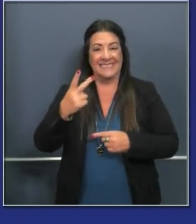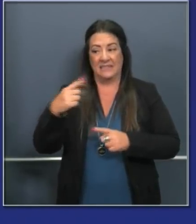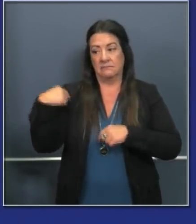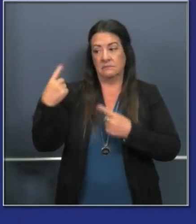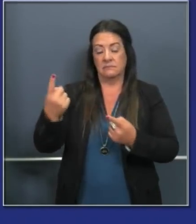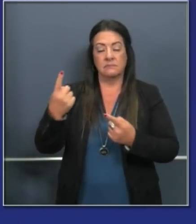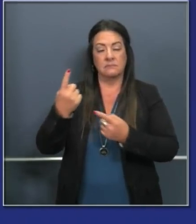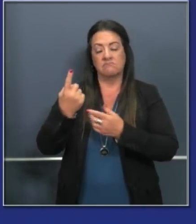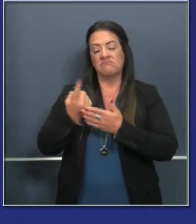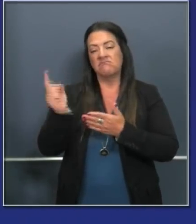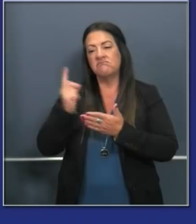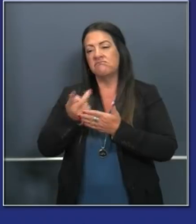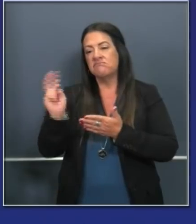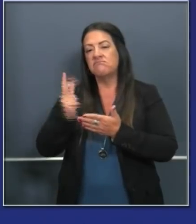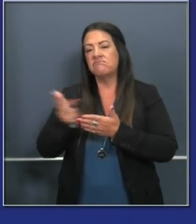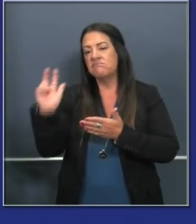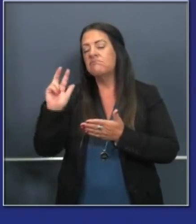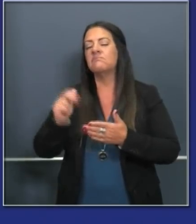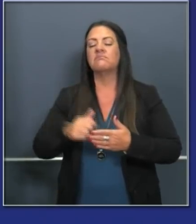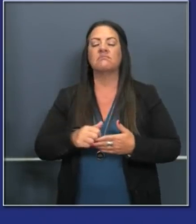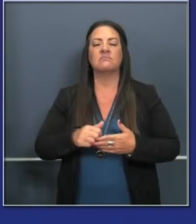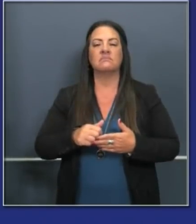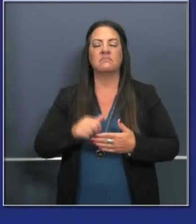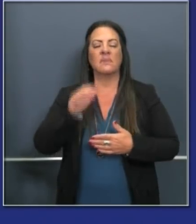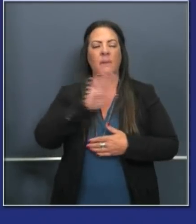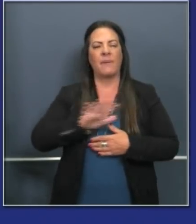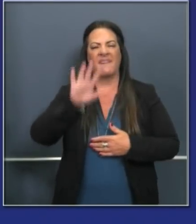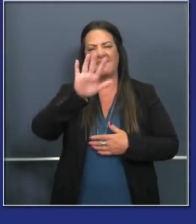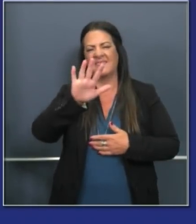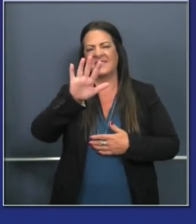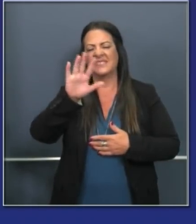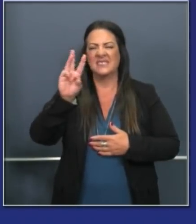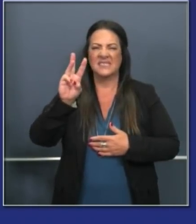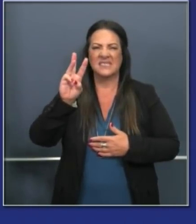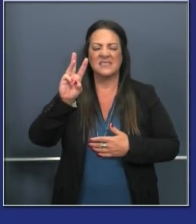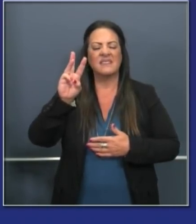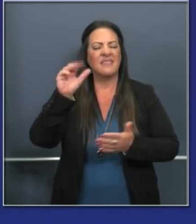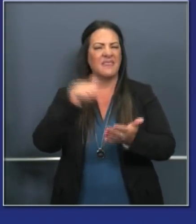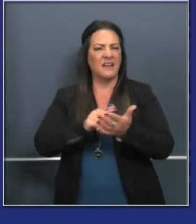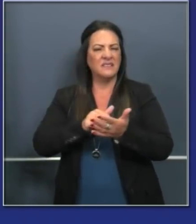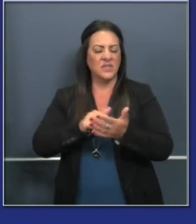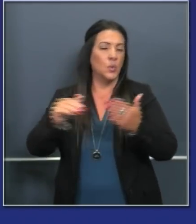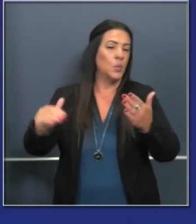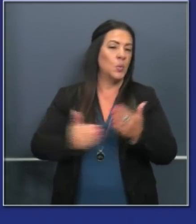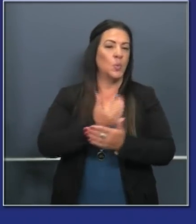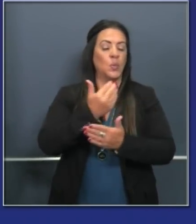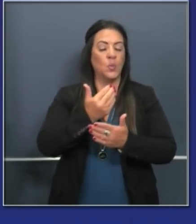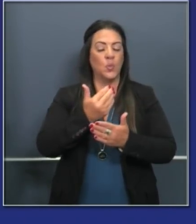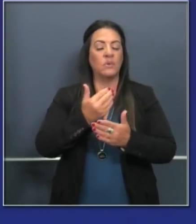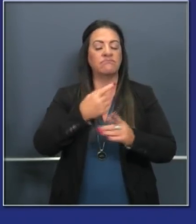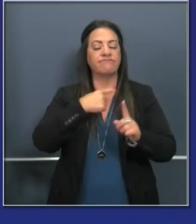THAT ARE PRE SYMPTOMATIC BUT THESE CASE NUMBERS WHEN YOU GET A LOOK OVER THE COURSE OF THE LAST A FEW WE ARE SEEN